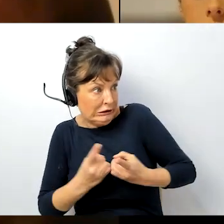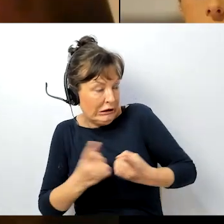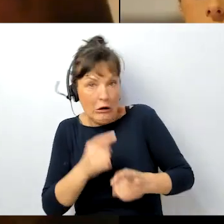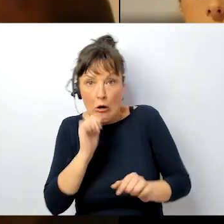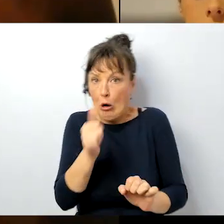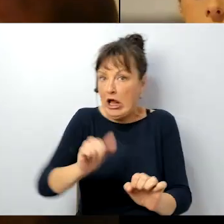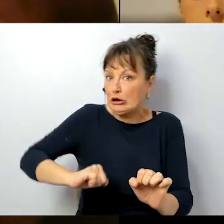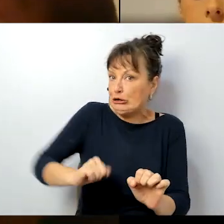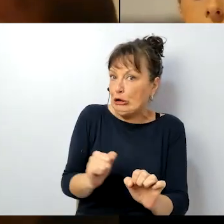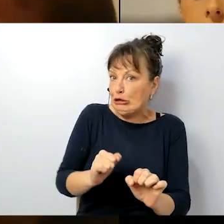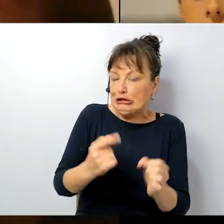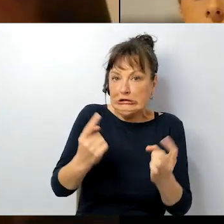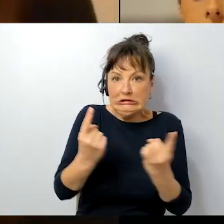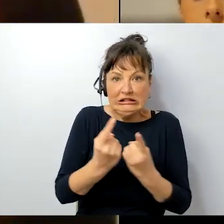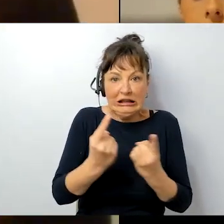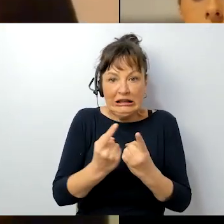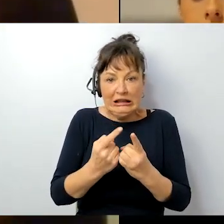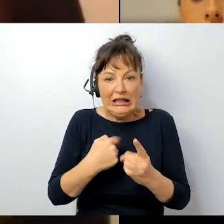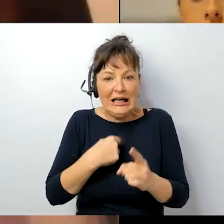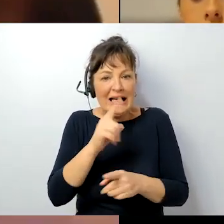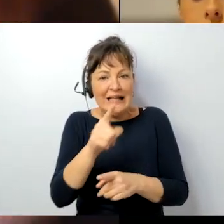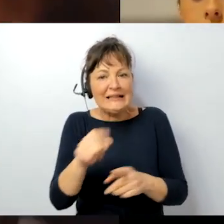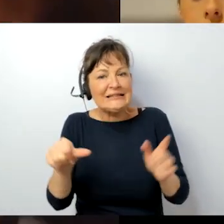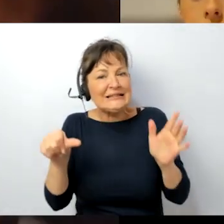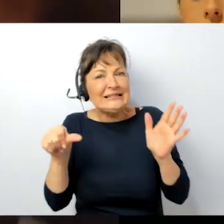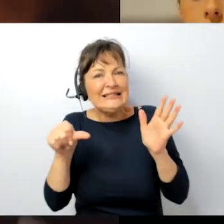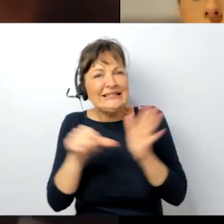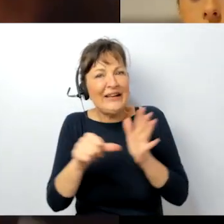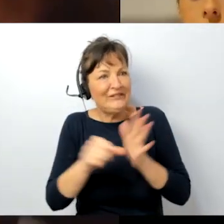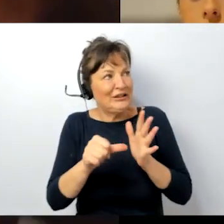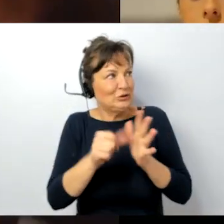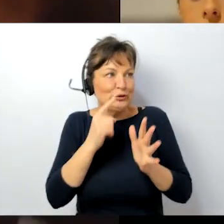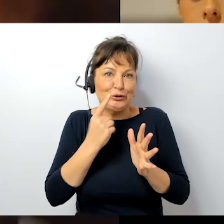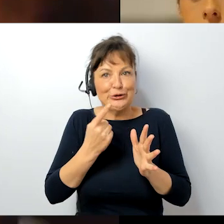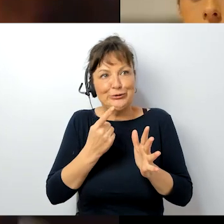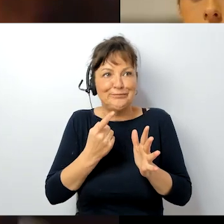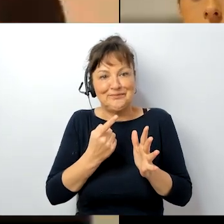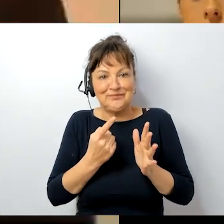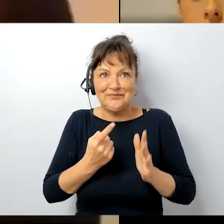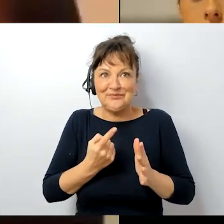is a very, I don't know if it's a British thing, or a everyone thing, or a Scottish thing, but it's